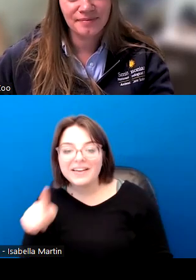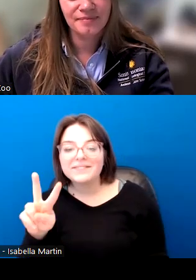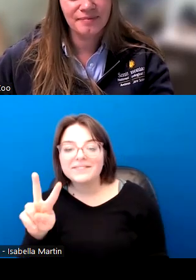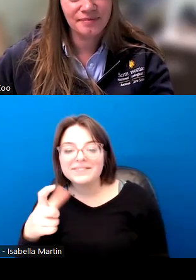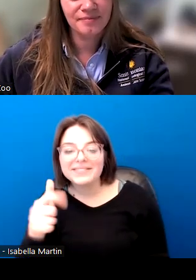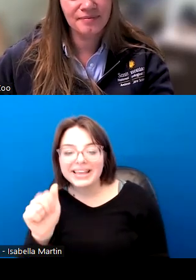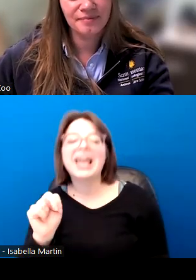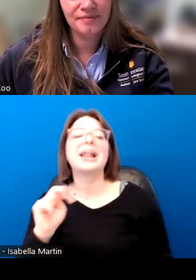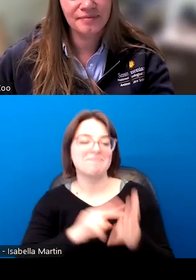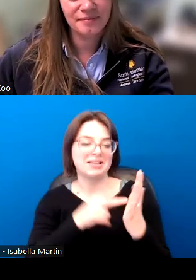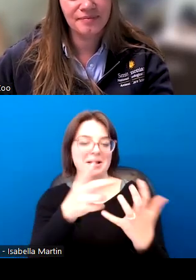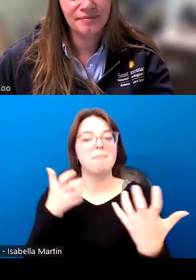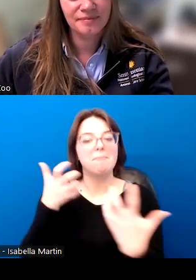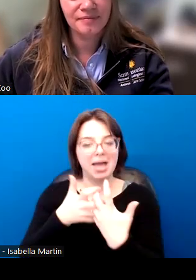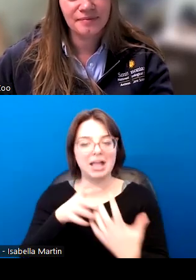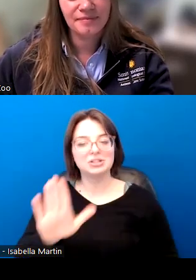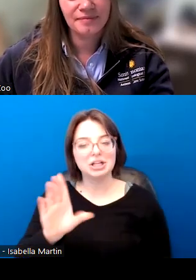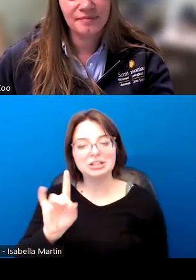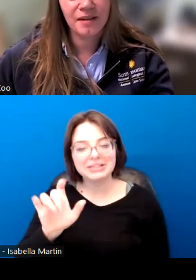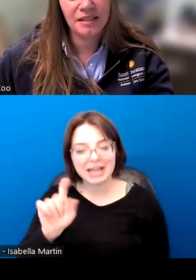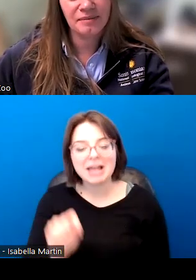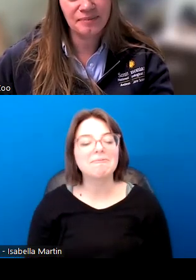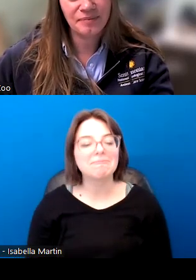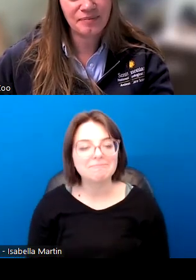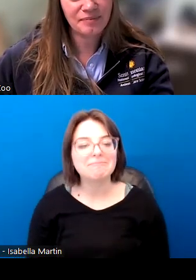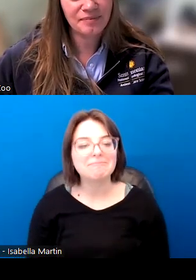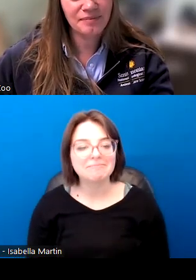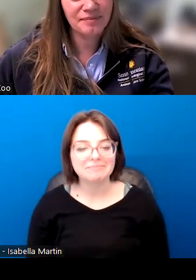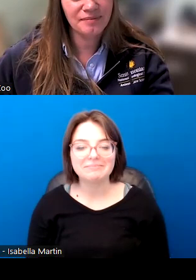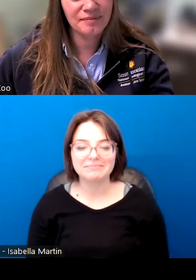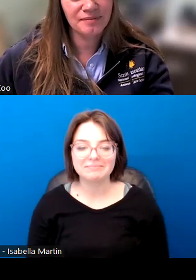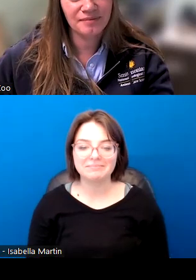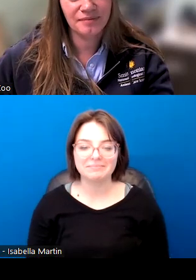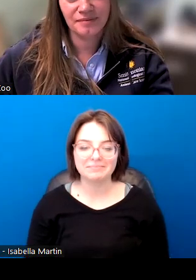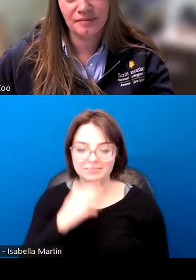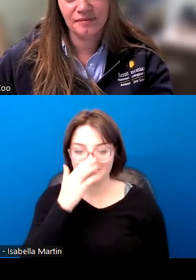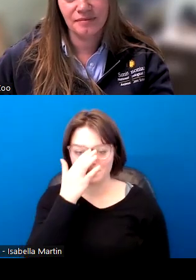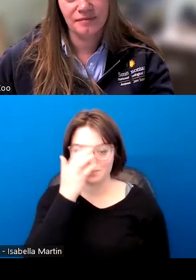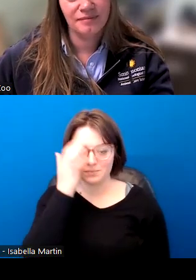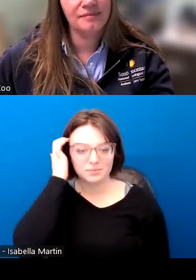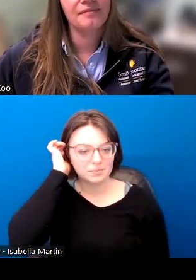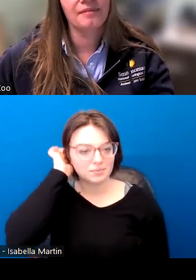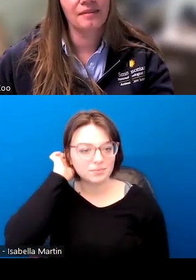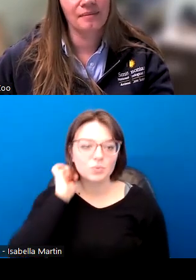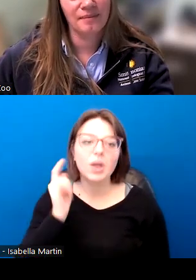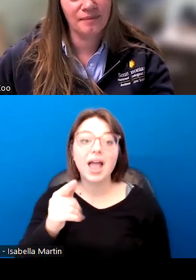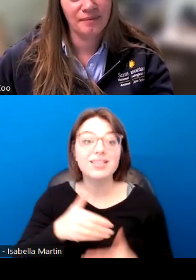well with their um diet at home. Um great, oh next up we have an Elephant. Which is looks kind of